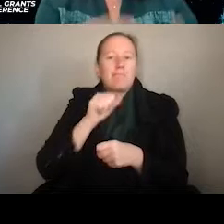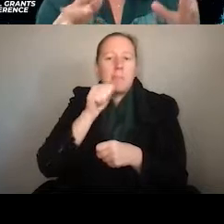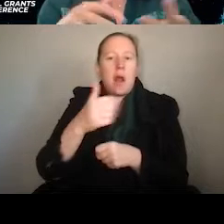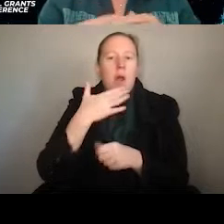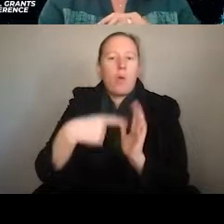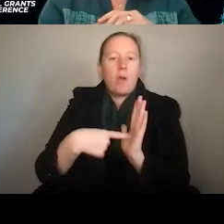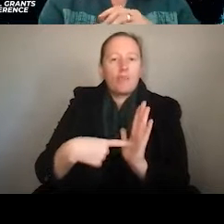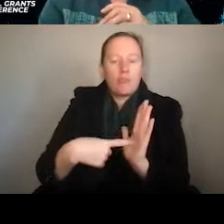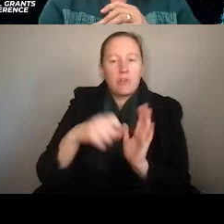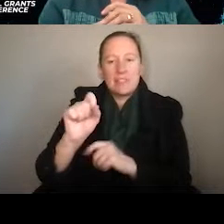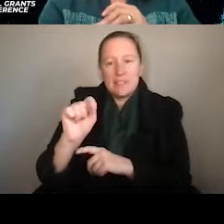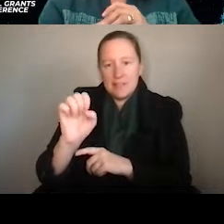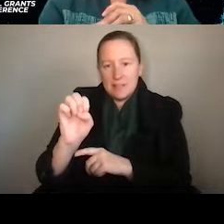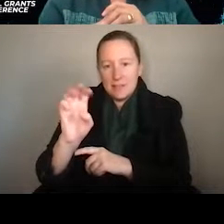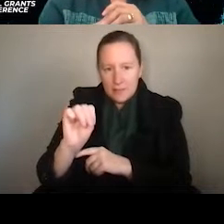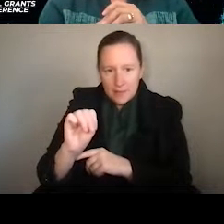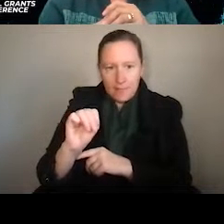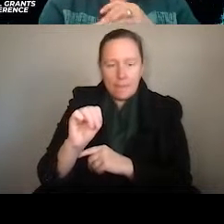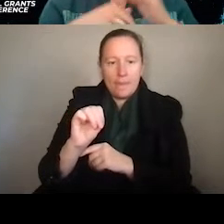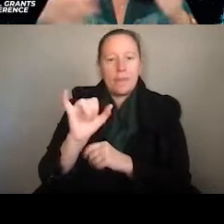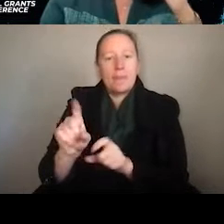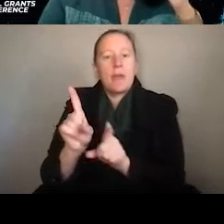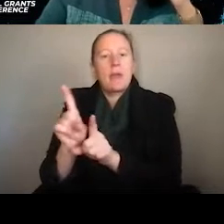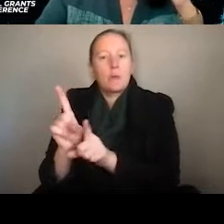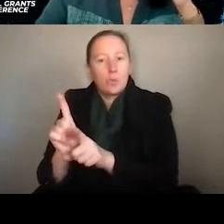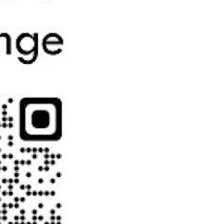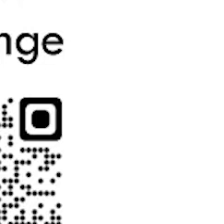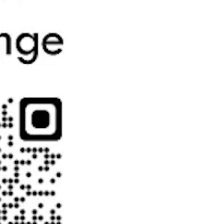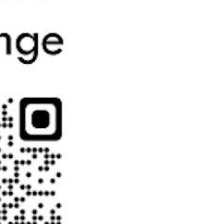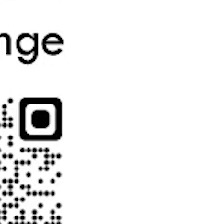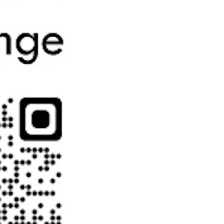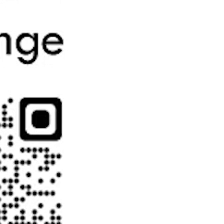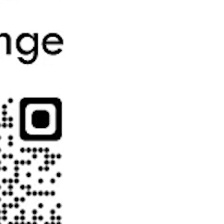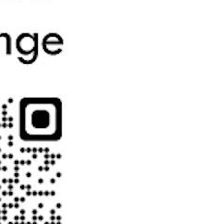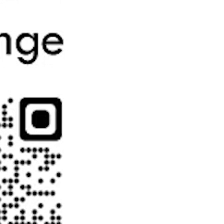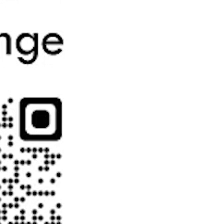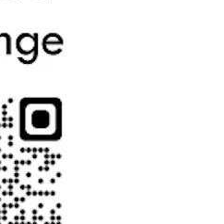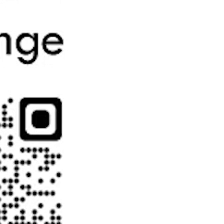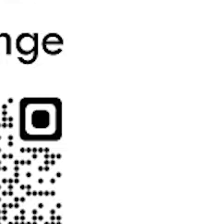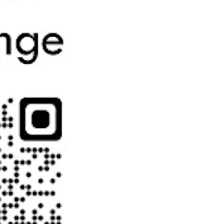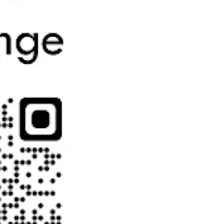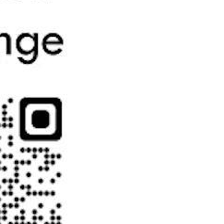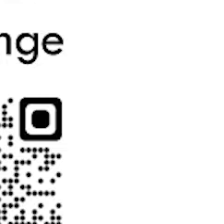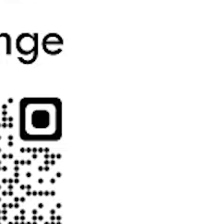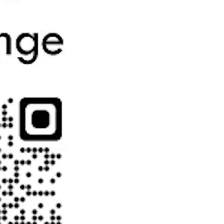This includes also the institution that serve them. Let's start with the programs.